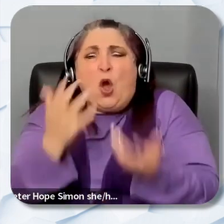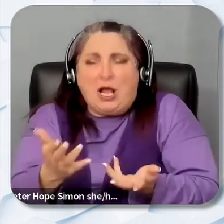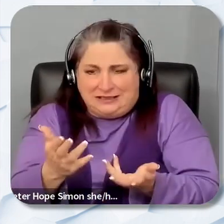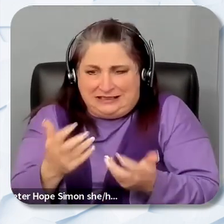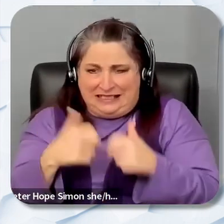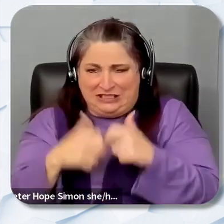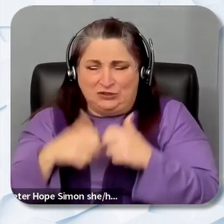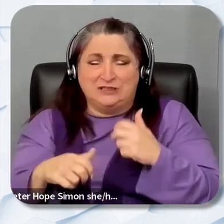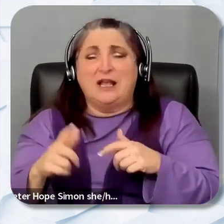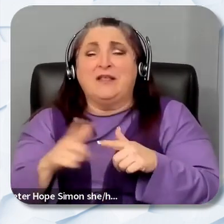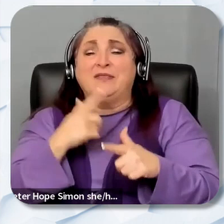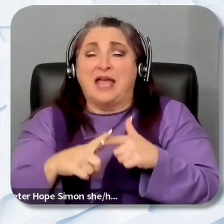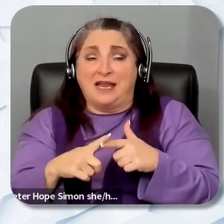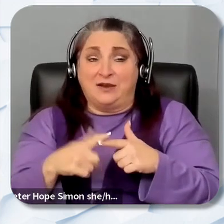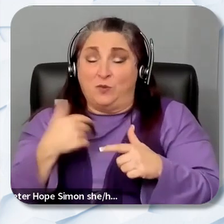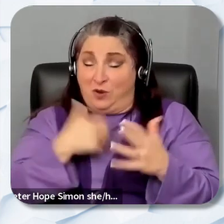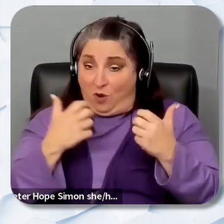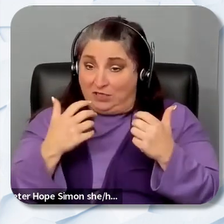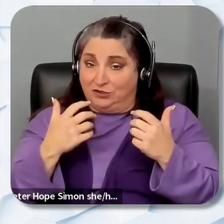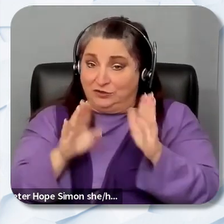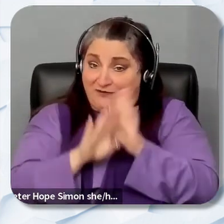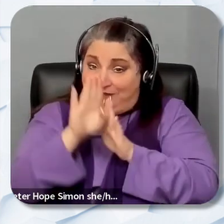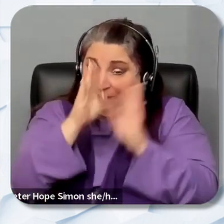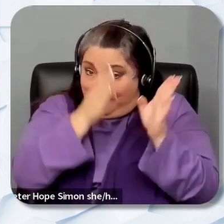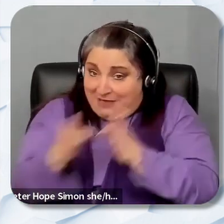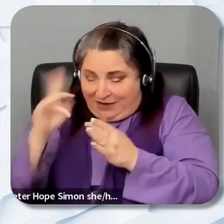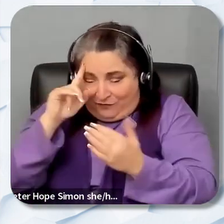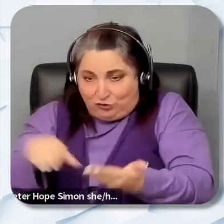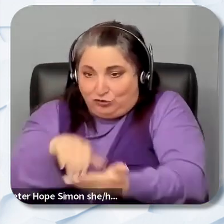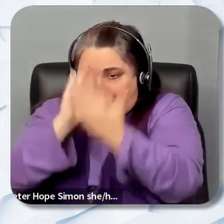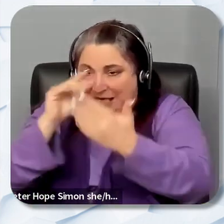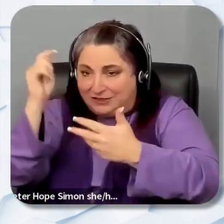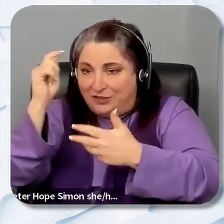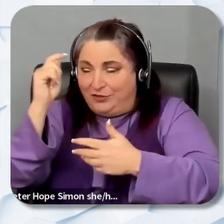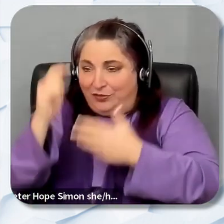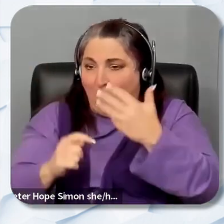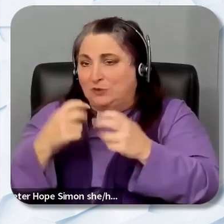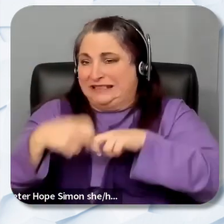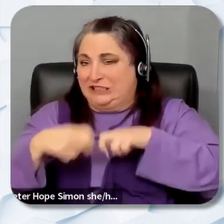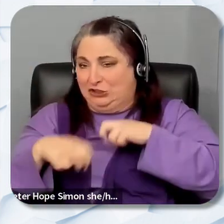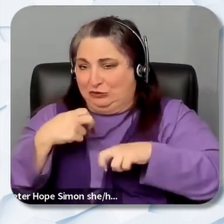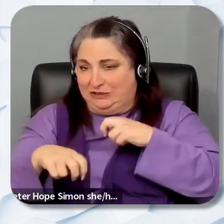an issue or a plan to address those issues. So that's Step 3, developing a plan. So over